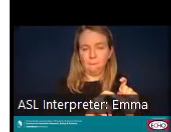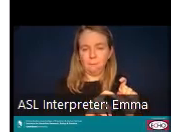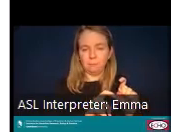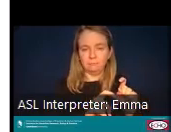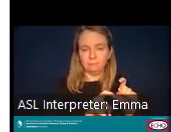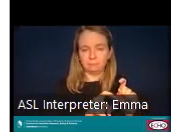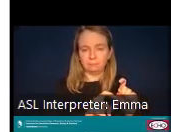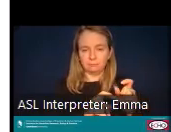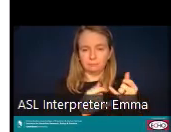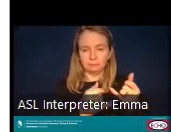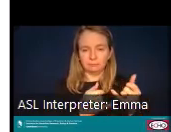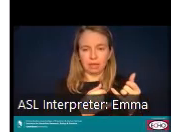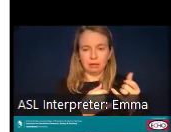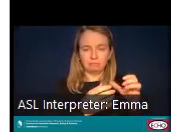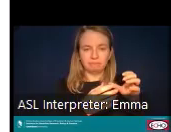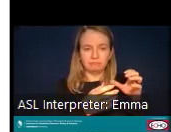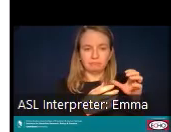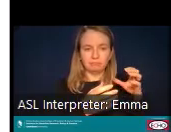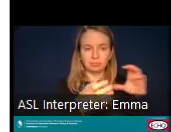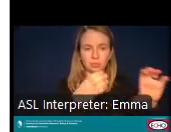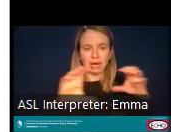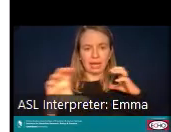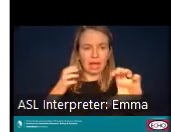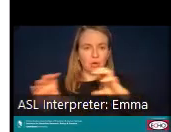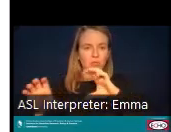ahead and move into breakout rooms, and then we'll come back